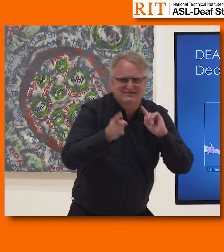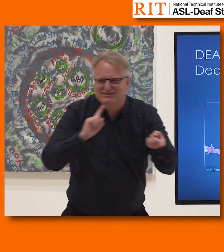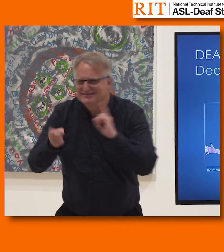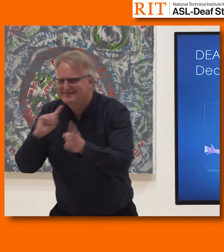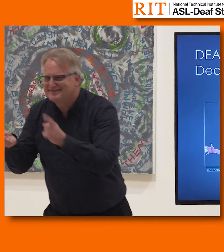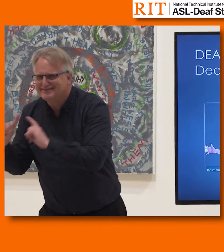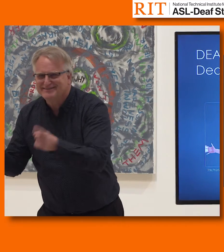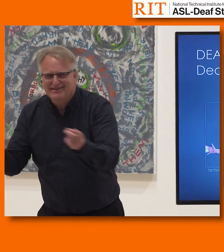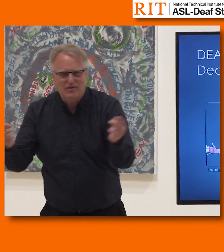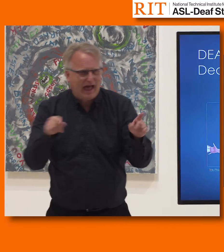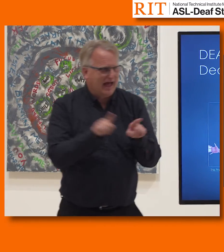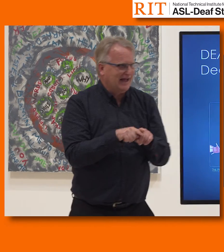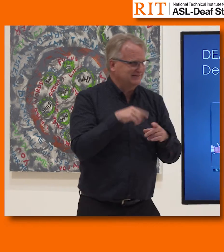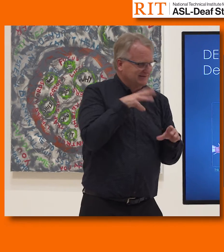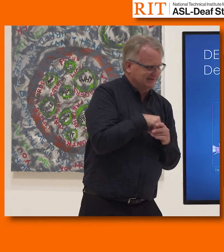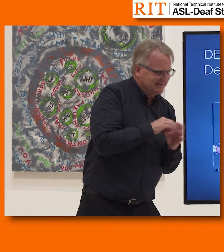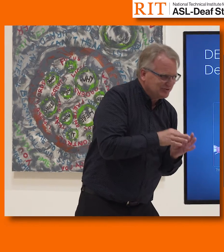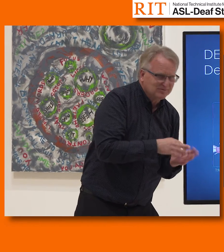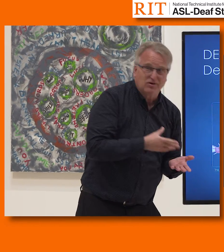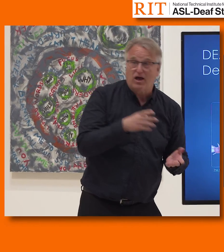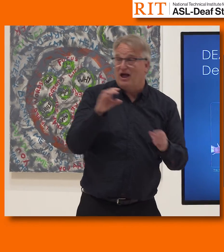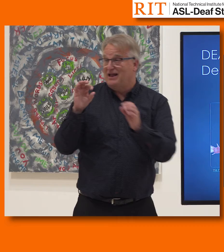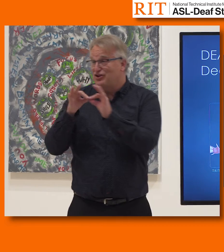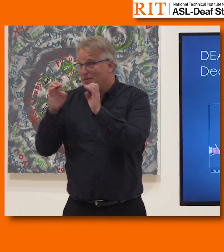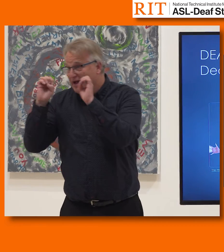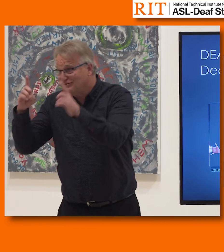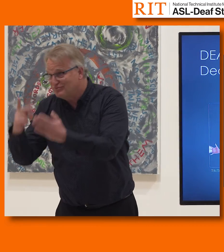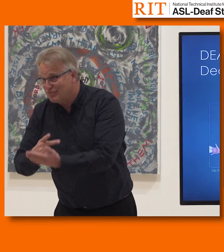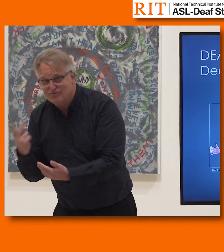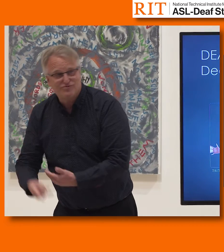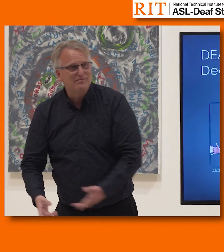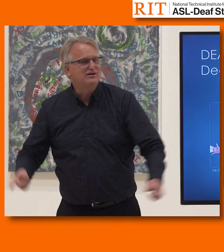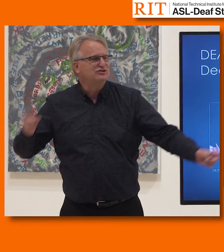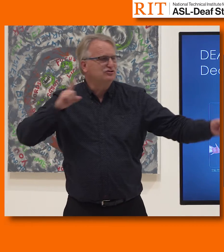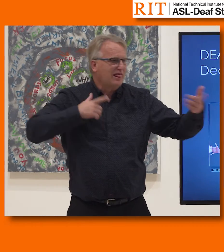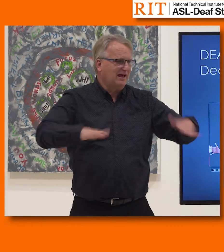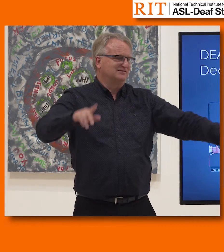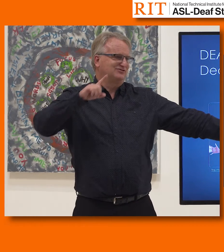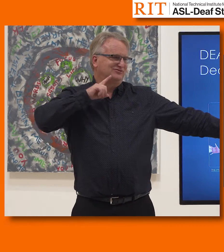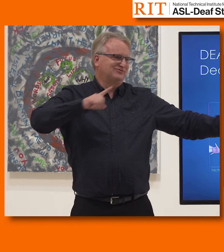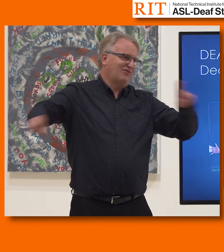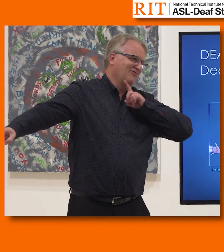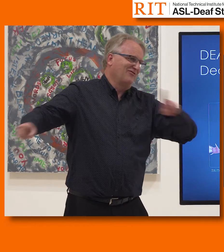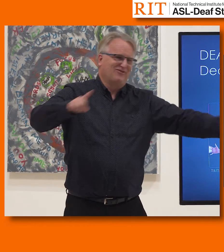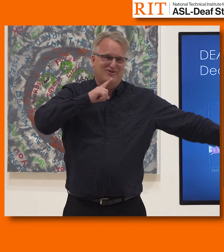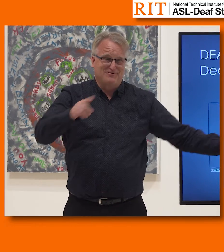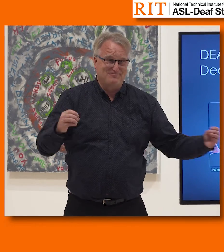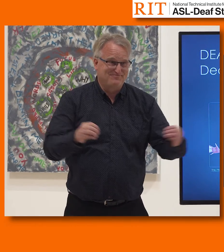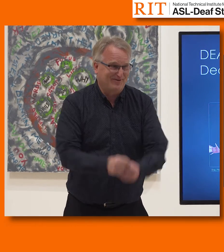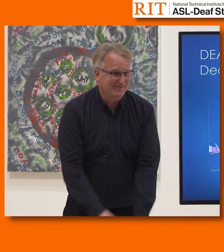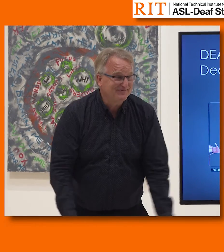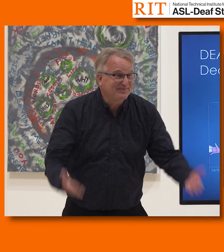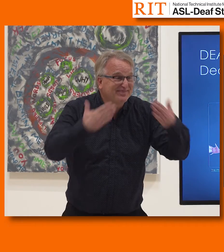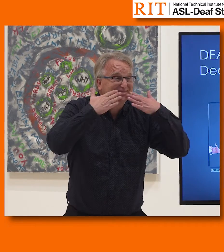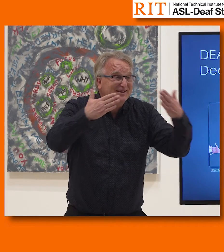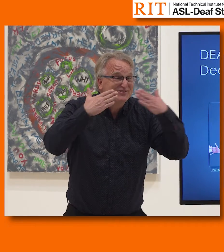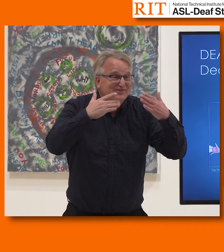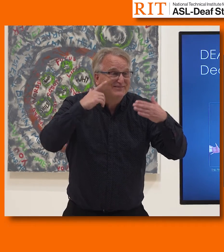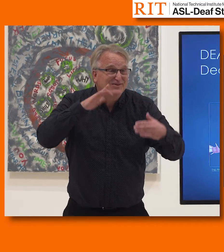is a long and rich conversation. We've got representatives from the interpreter education community here, the Deaf community, and working interpreters and faculty.